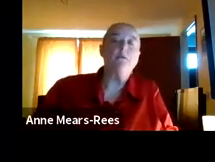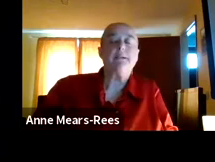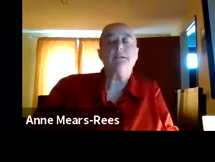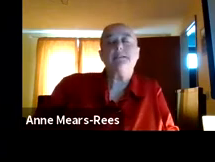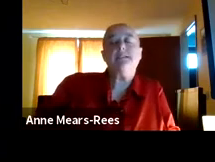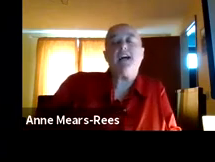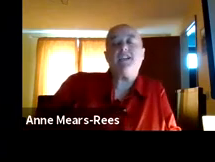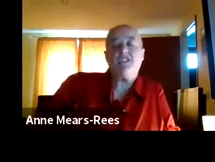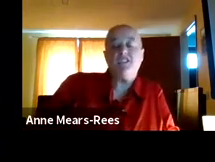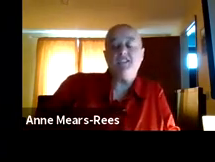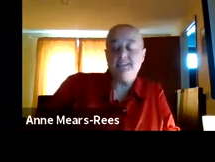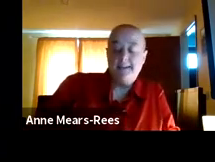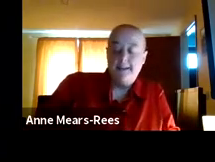Sofia Vougioukalous: was registered the visually impaired.